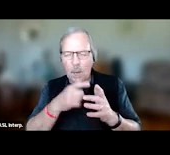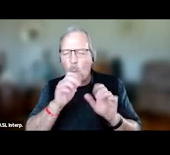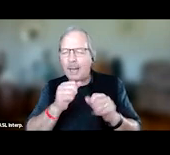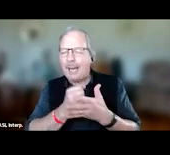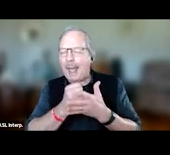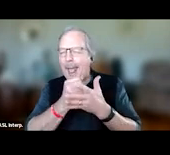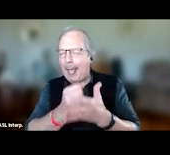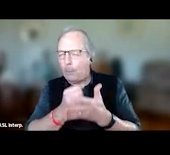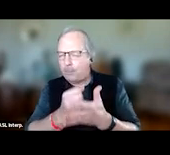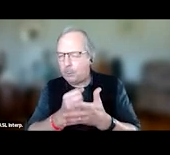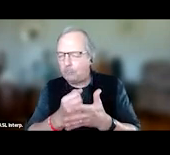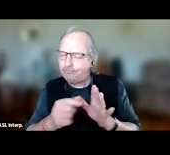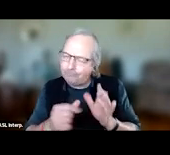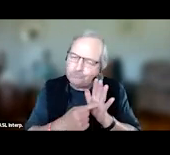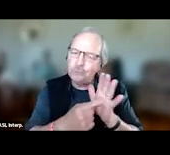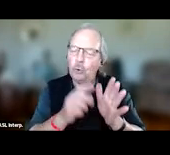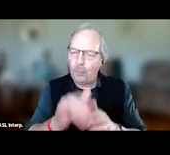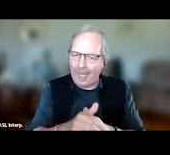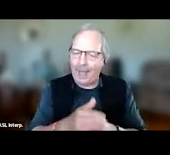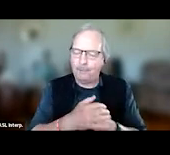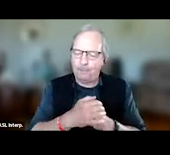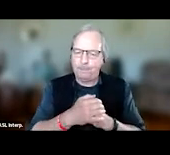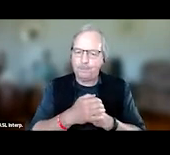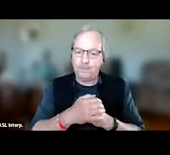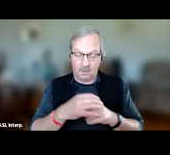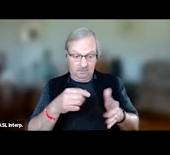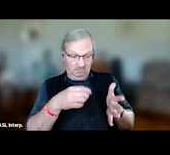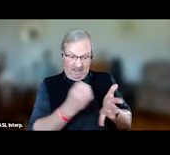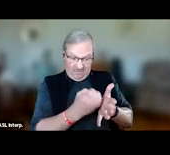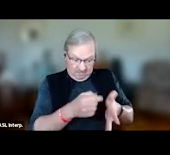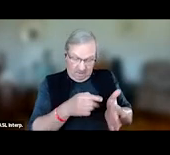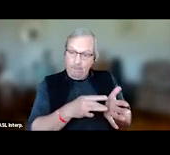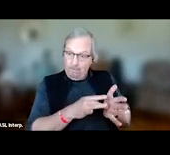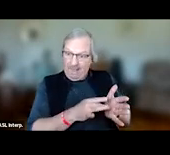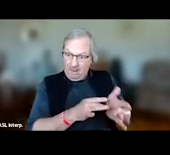that to show that it is medical evidence. And then who are you working with at DDS